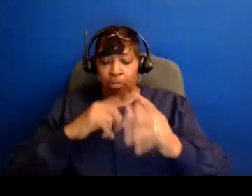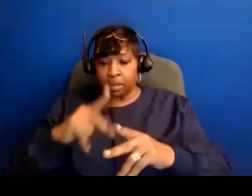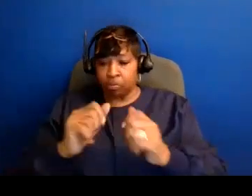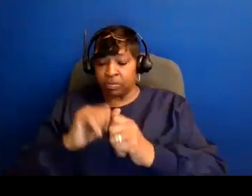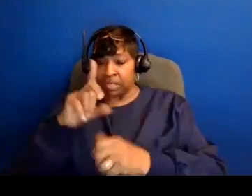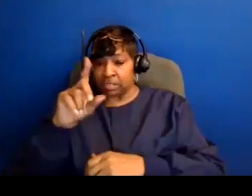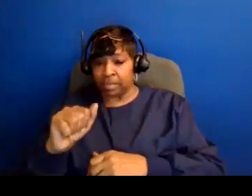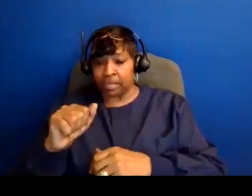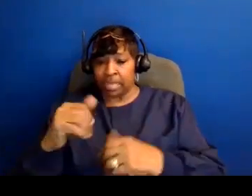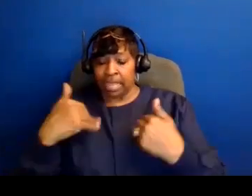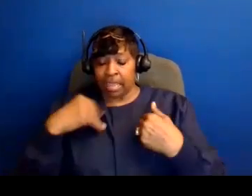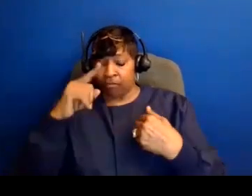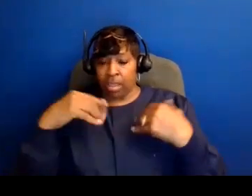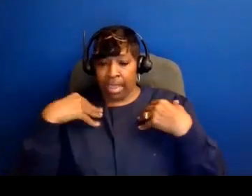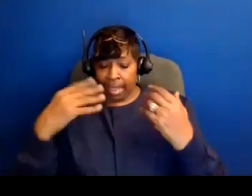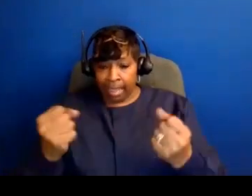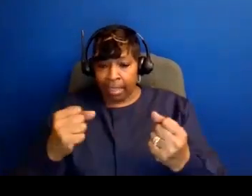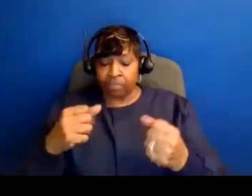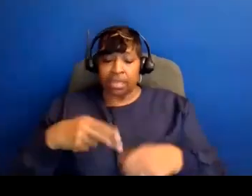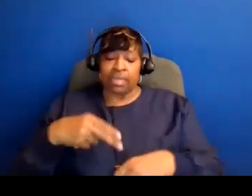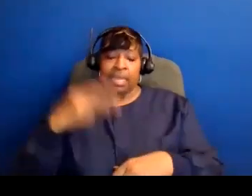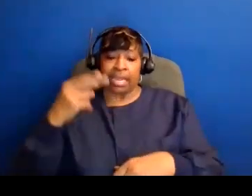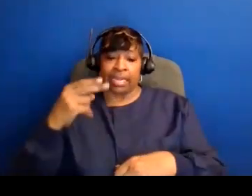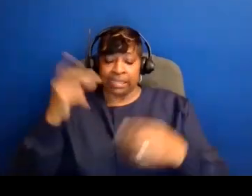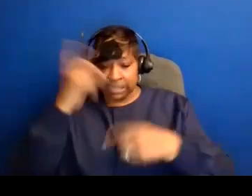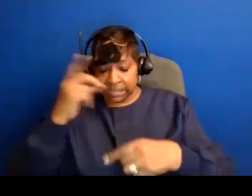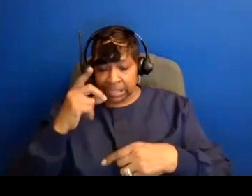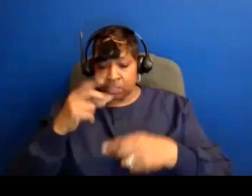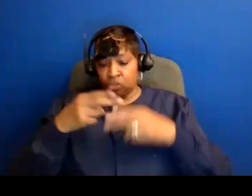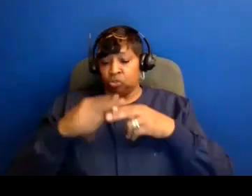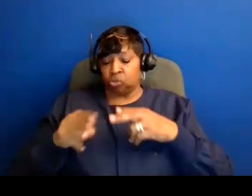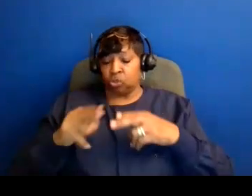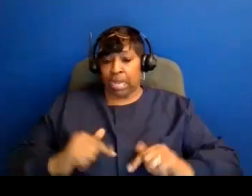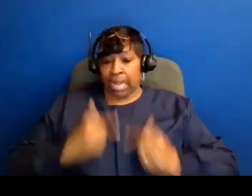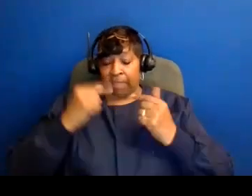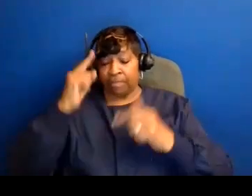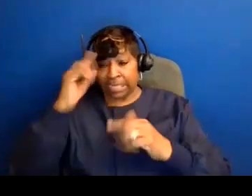lauravanpuymbrouck: you all know very well that healthcare access barriers and healthcare experiences